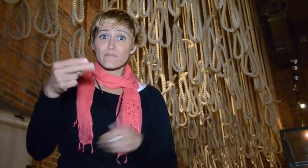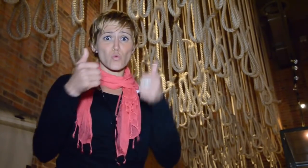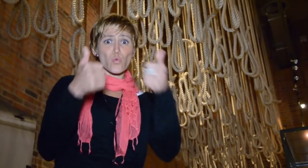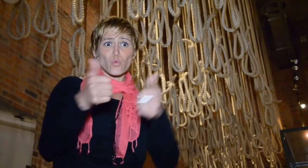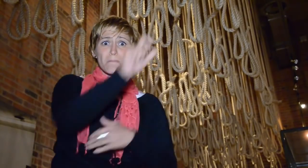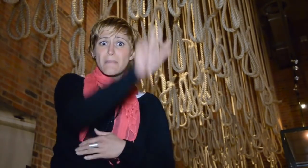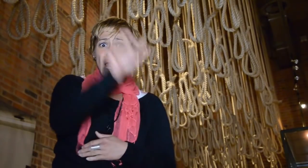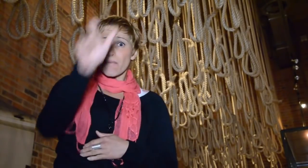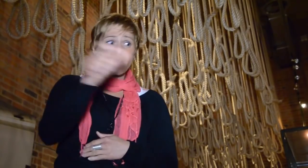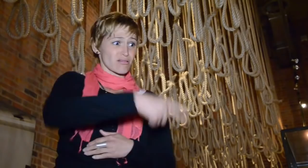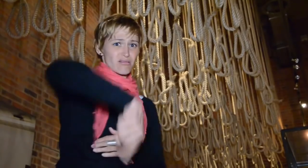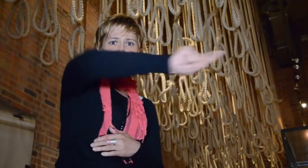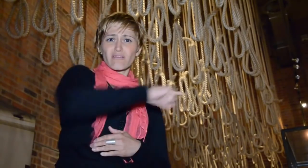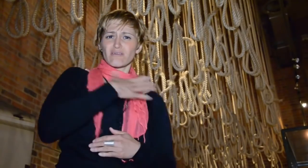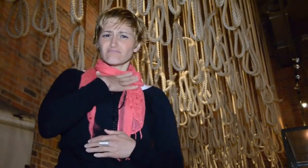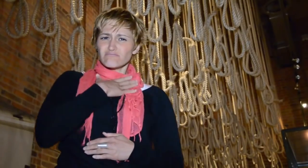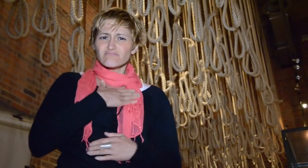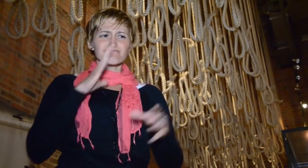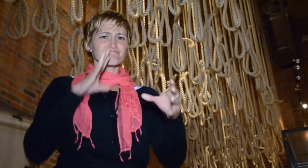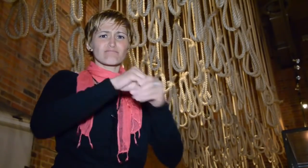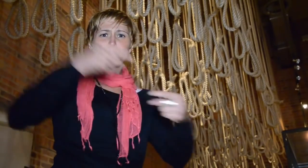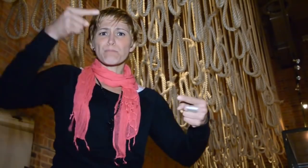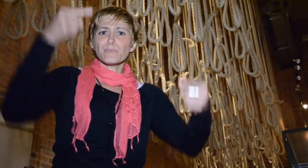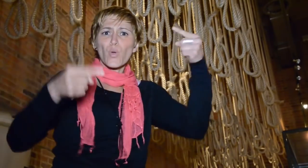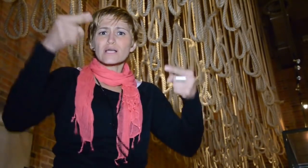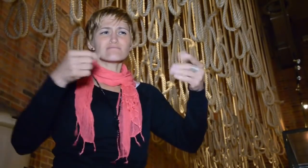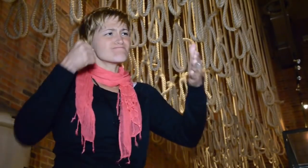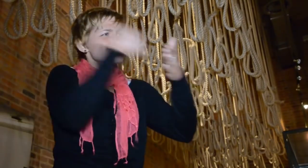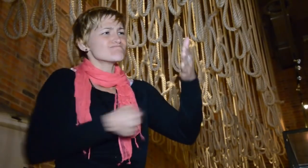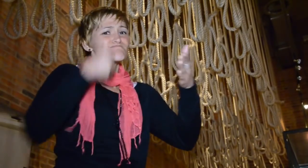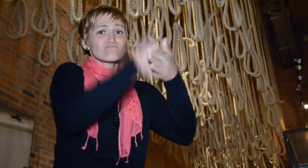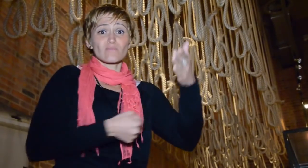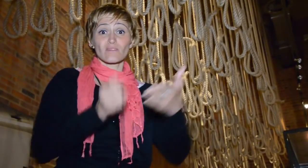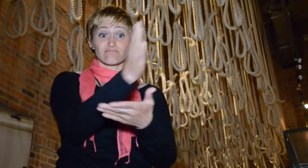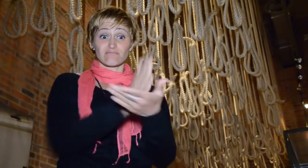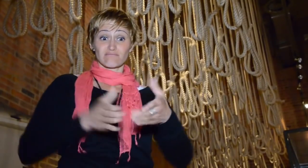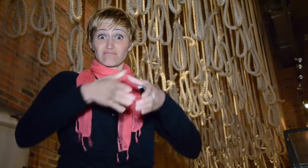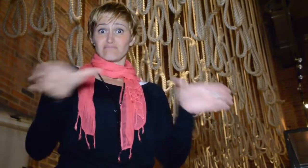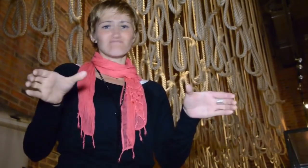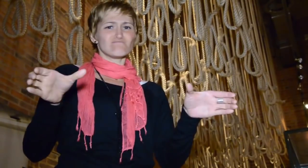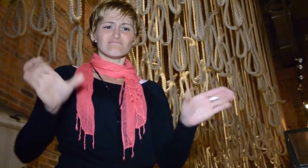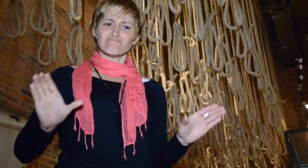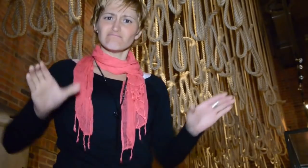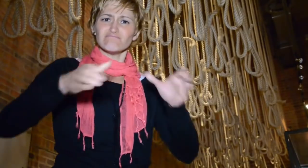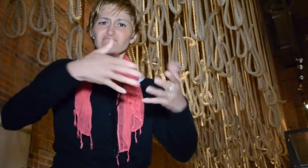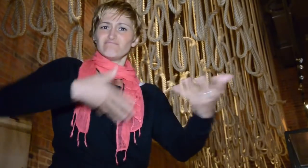names honoring those good people, hanged for anti-apartheid activism, for speaking out against apartheid.